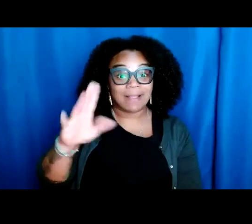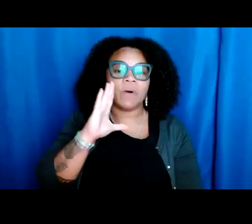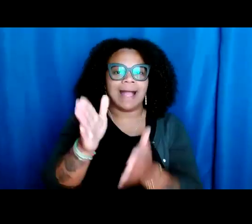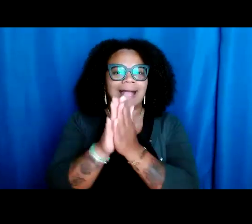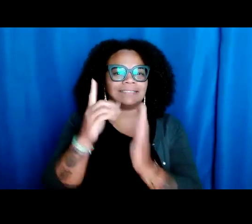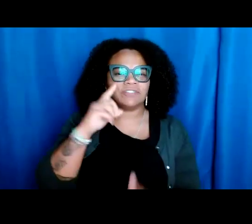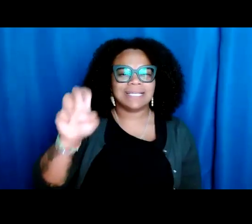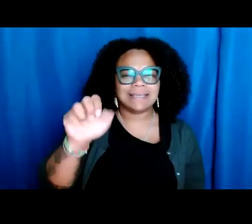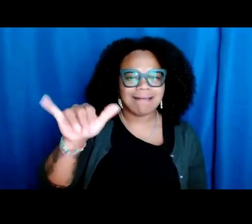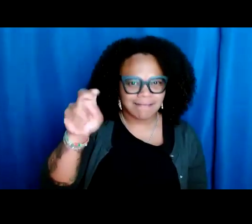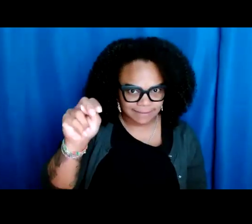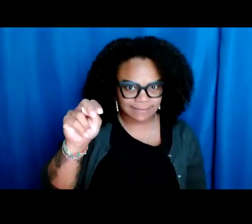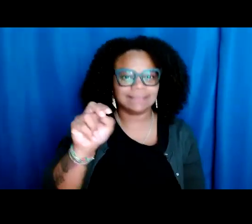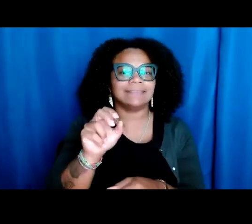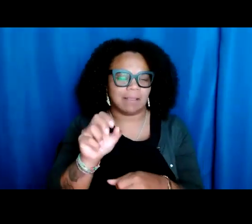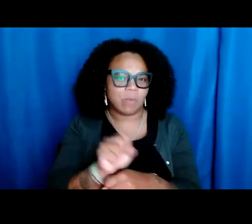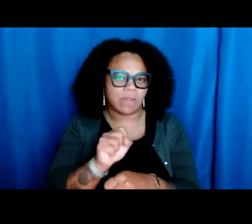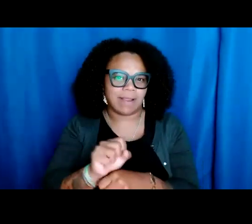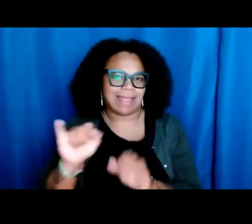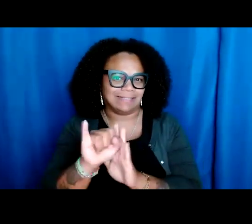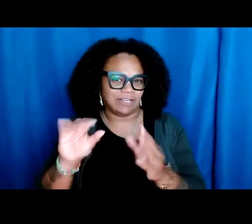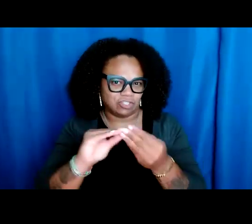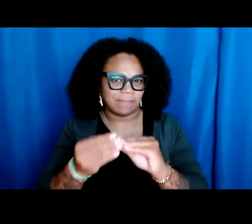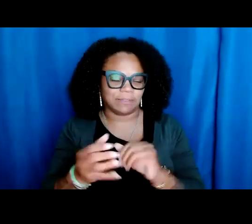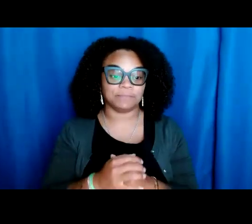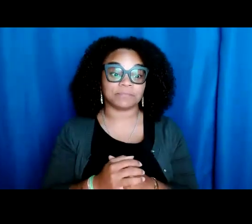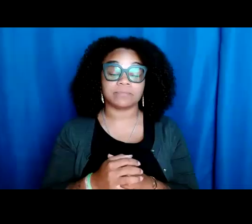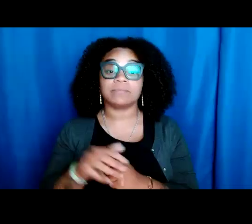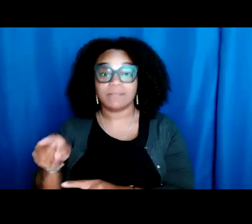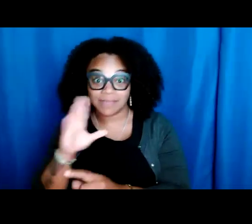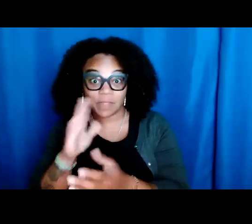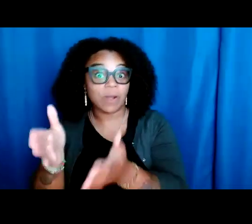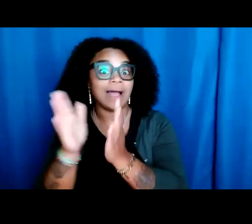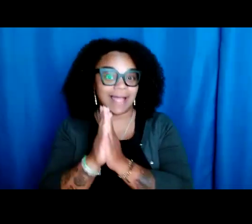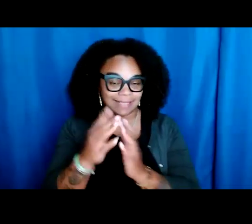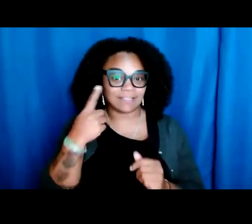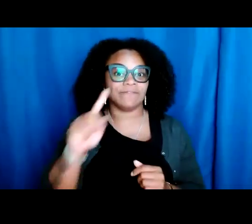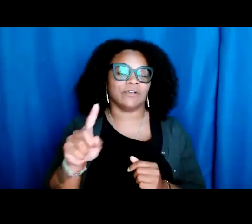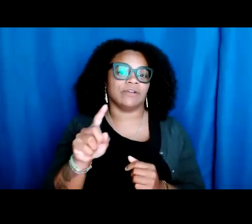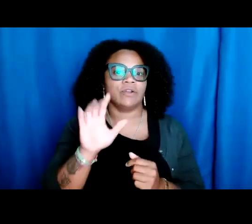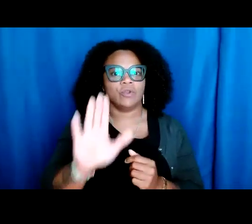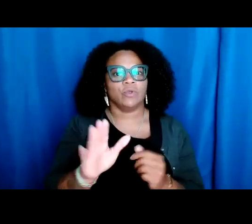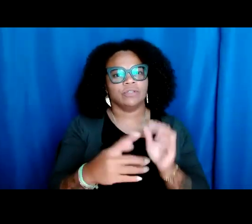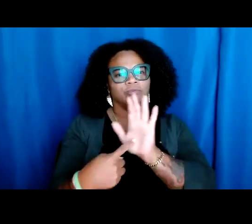Identification Number. They are going to ask you for your Article of Organization.